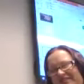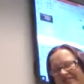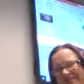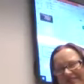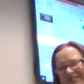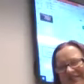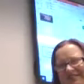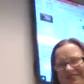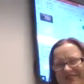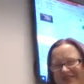Here's the so yeah, talking about our